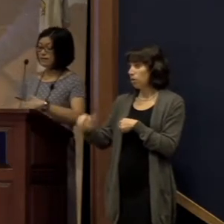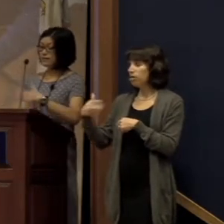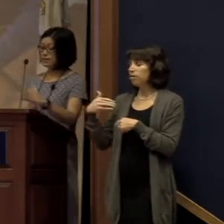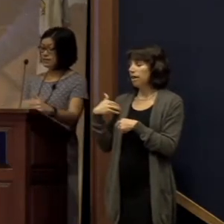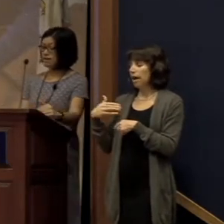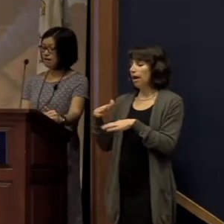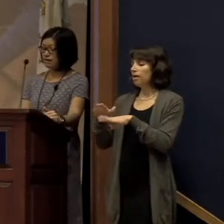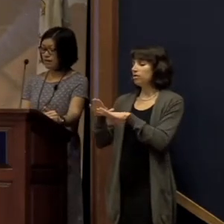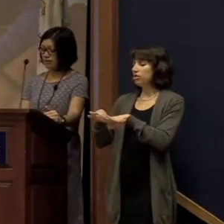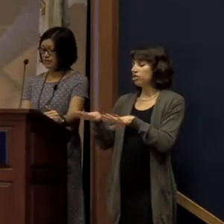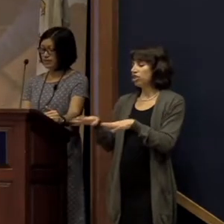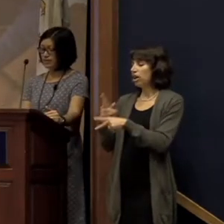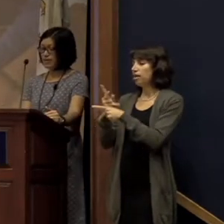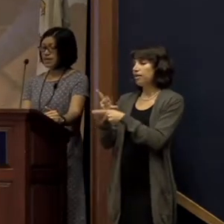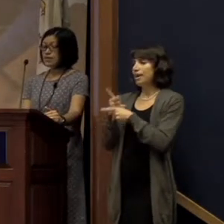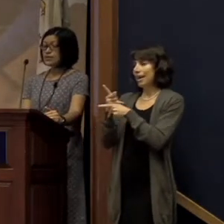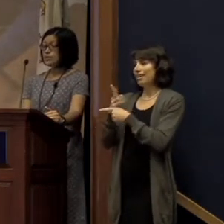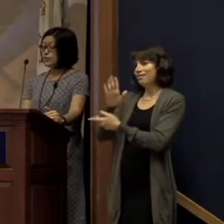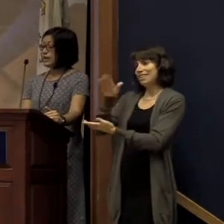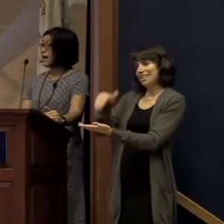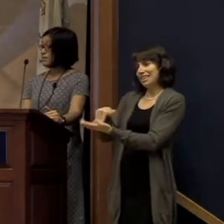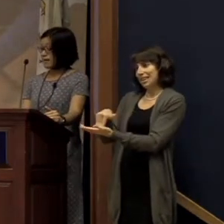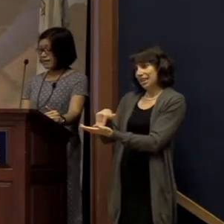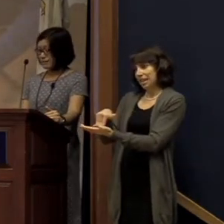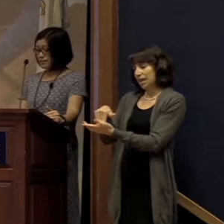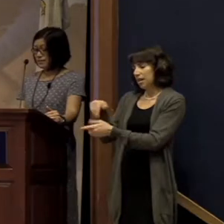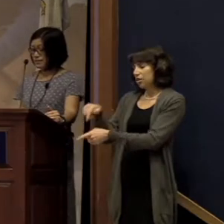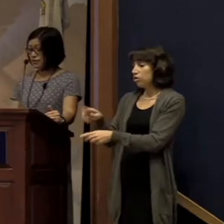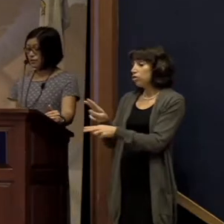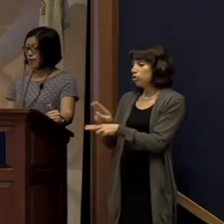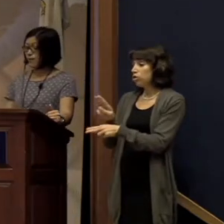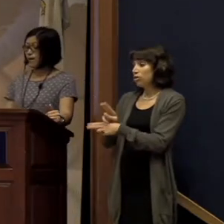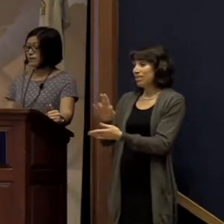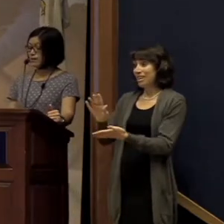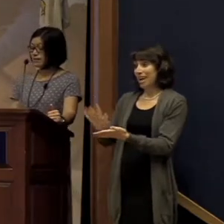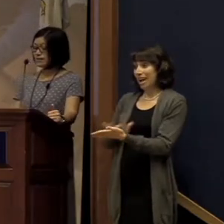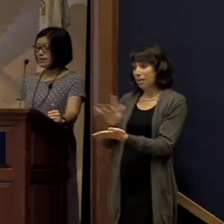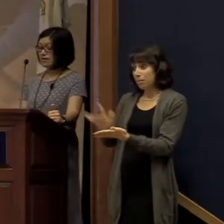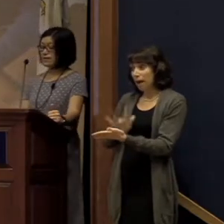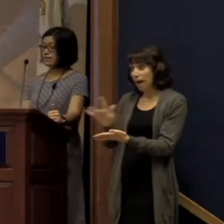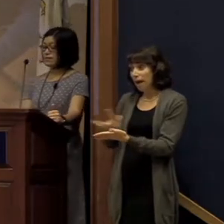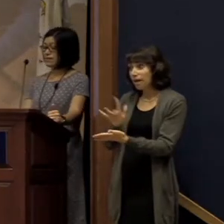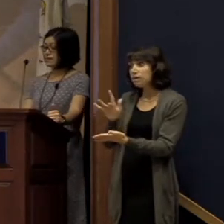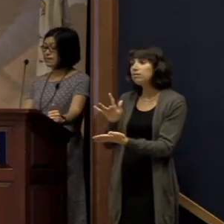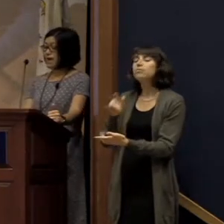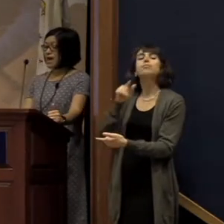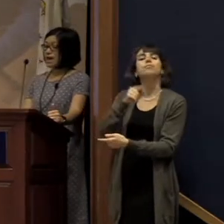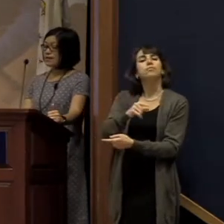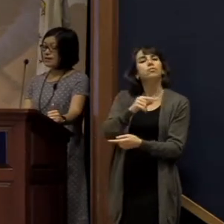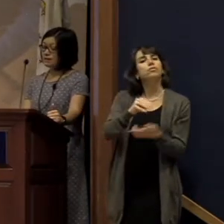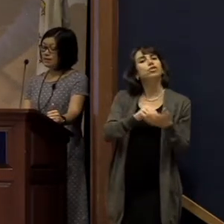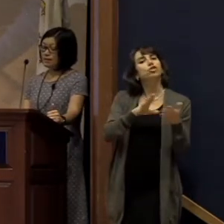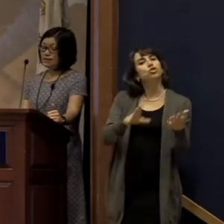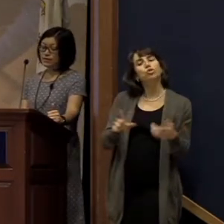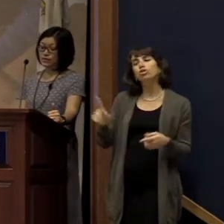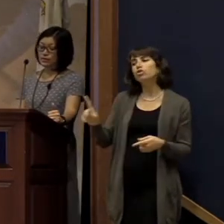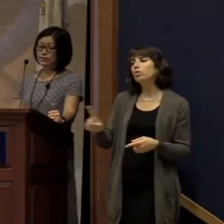facility on the premises Using iPads the youth went around the club serving their peers and club adult mentors on